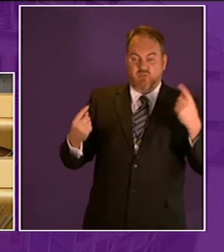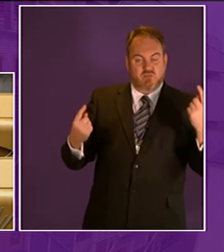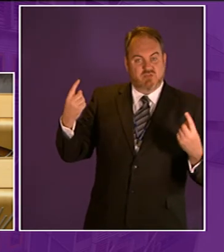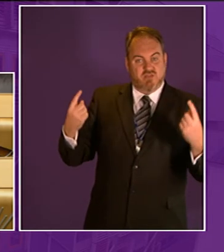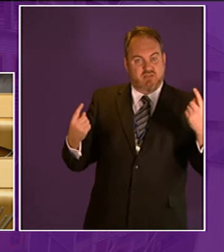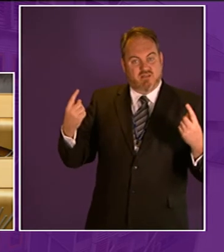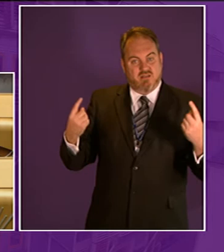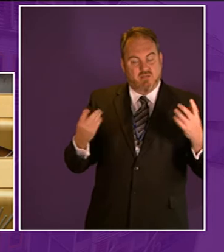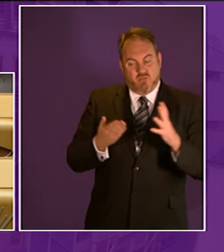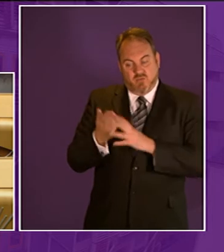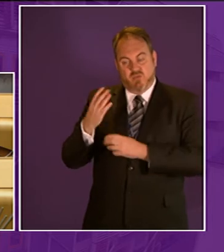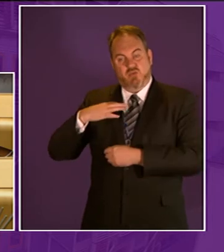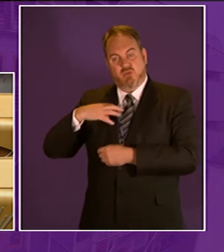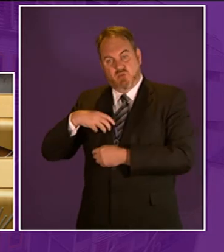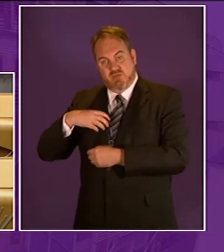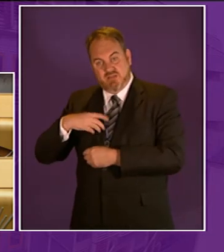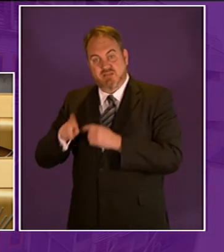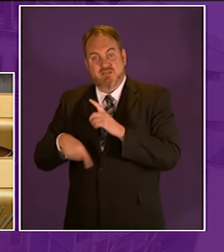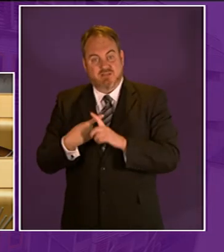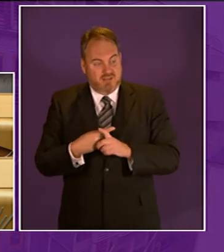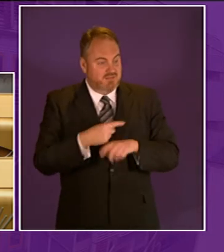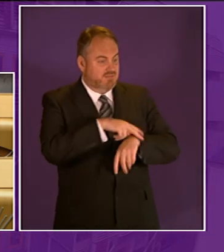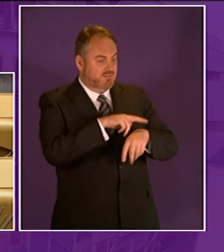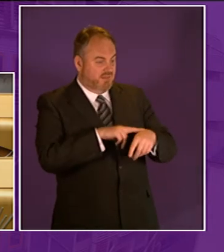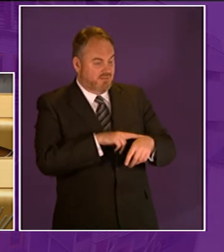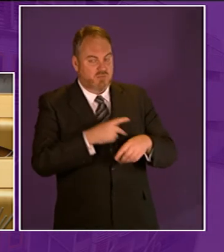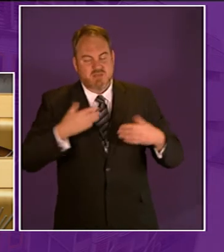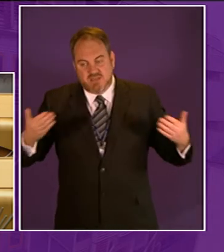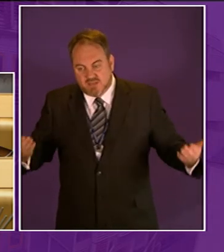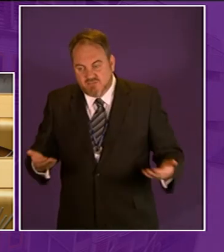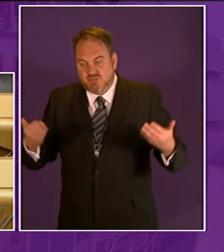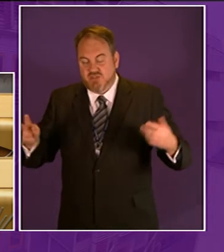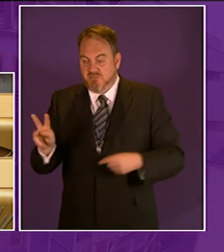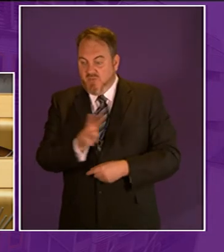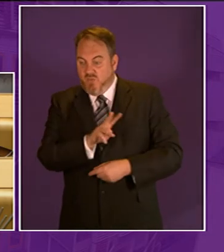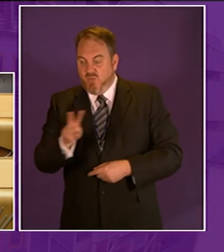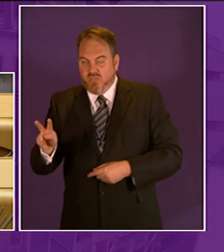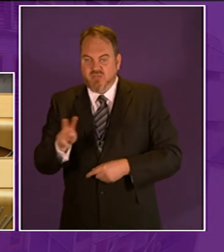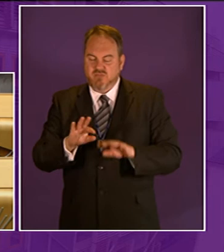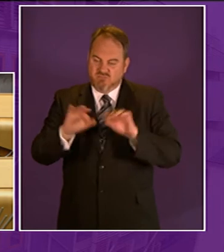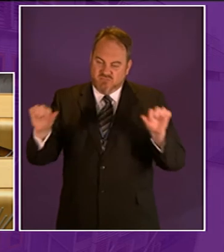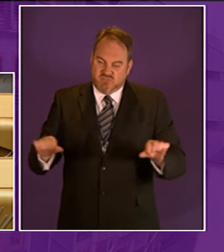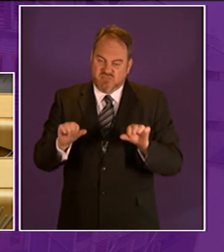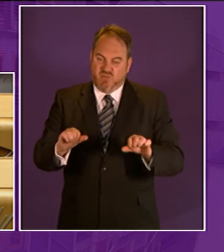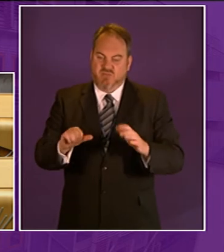That is exactly what we have done, and we encourage the parties to resolve the dispute.